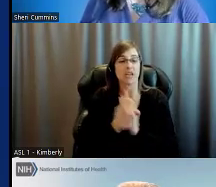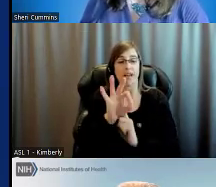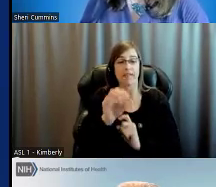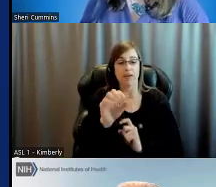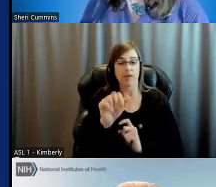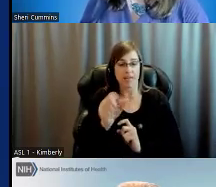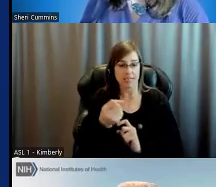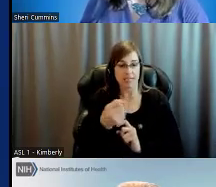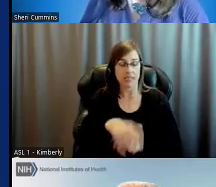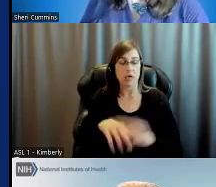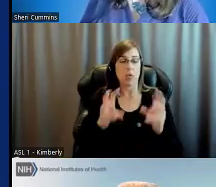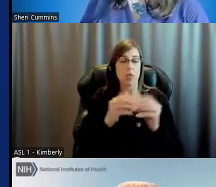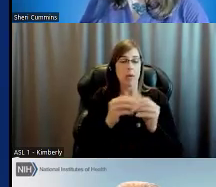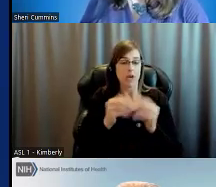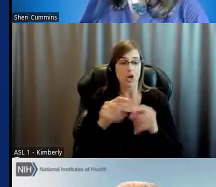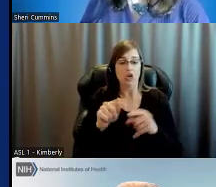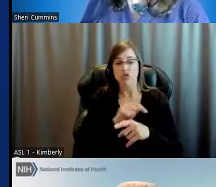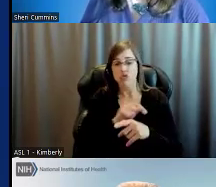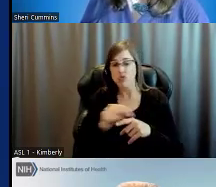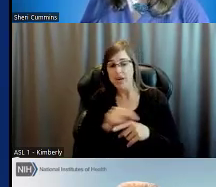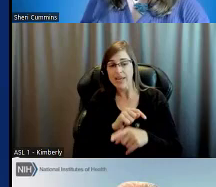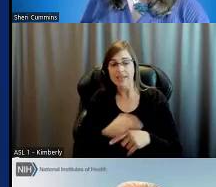webinars, trainings like this one right here.